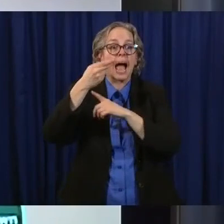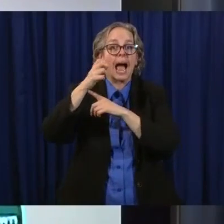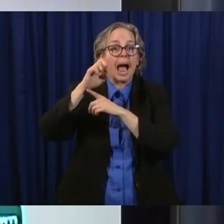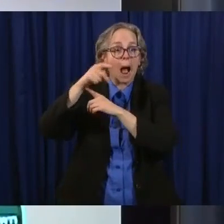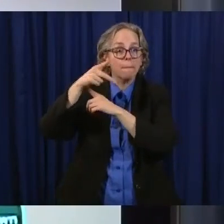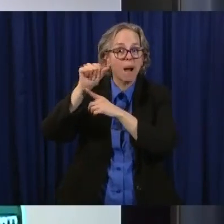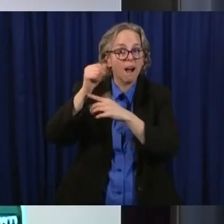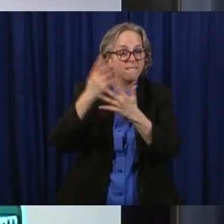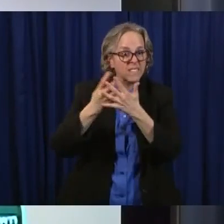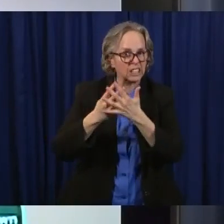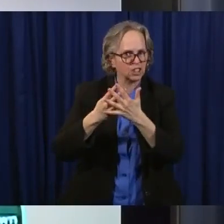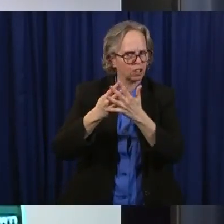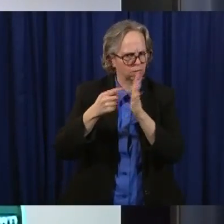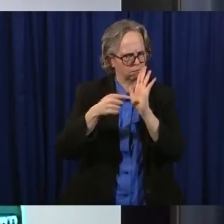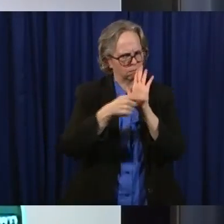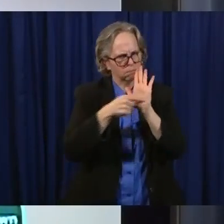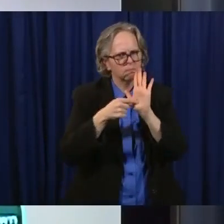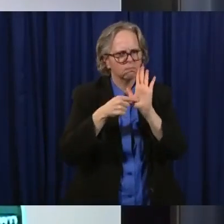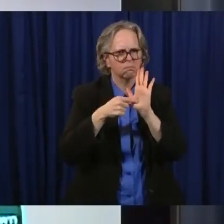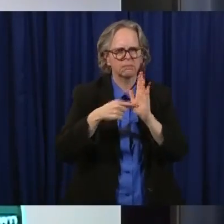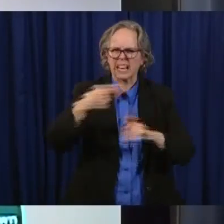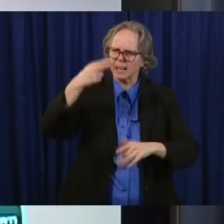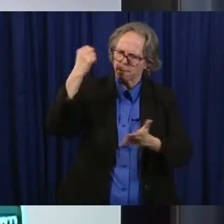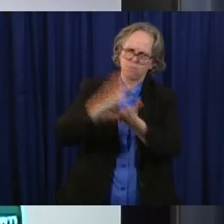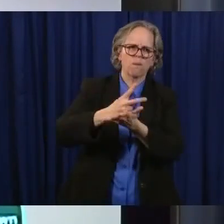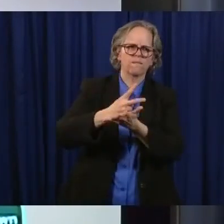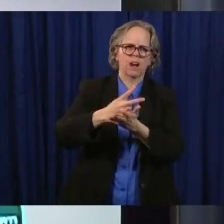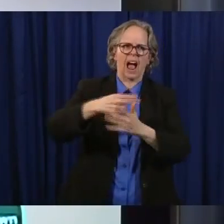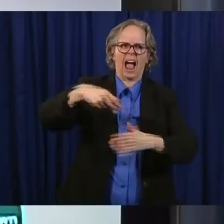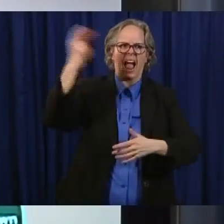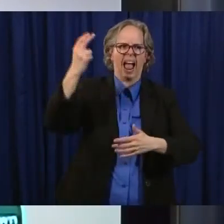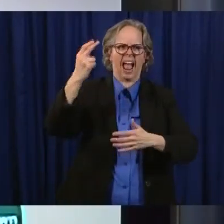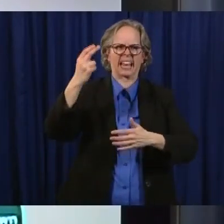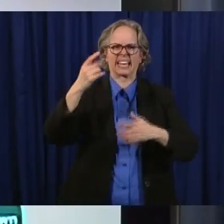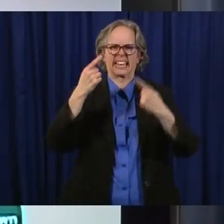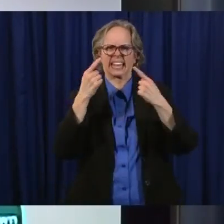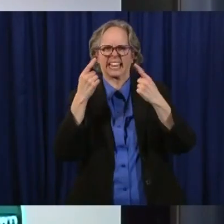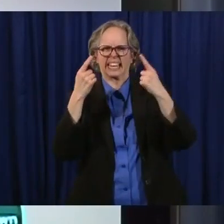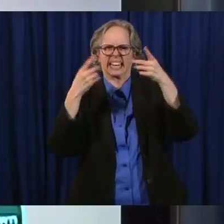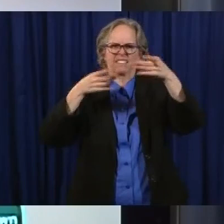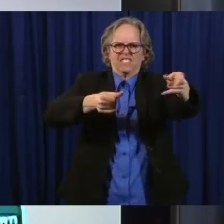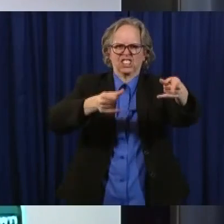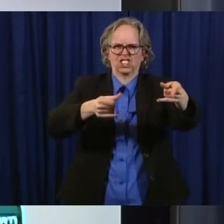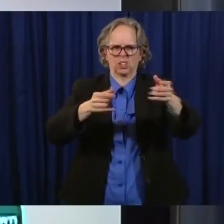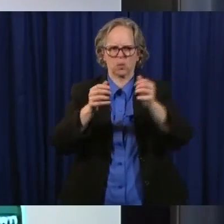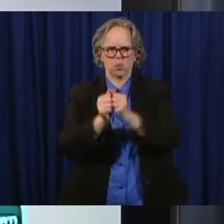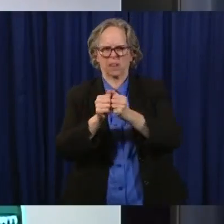TYPICALLY YOU WILL GET MORE REMOVAL OF VIRUSES THROUGH THAT. A HEPA RATED FILTER MEANS IT IS